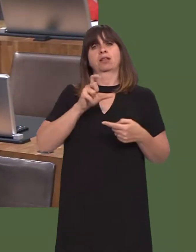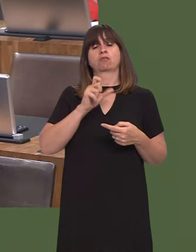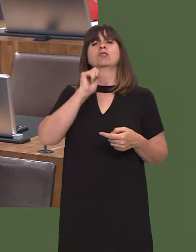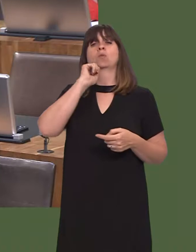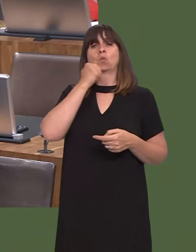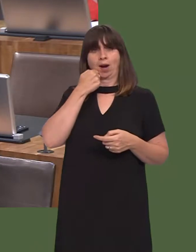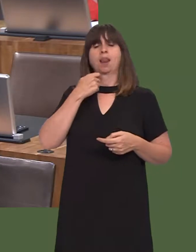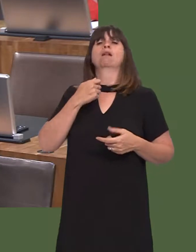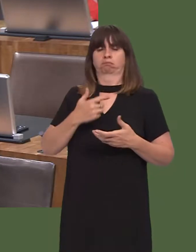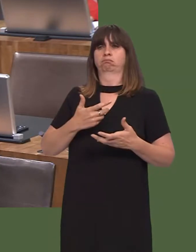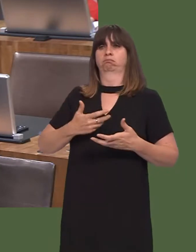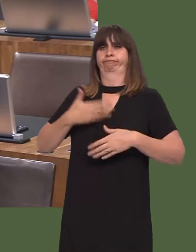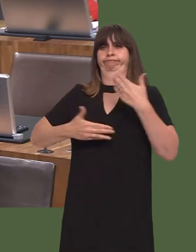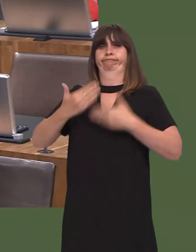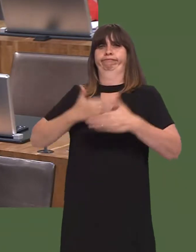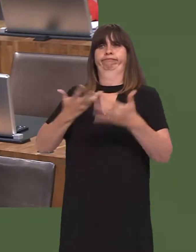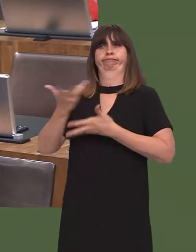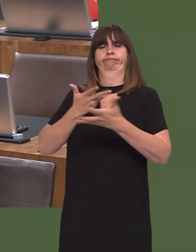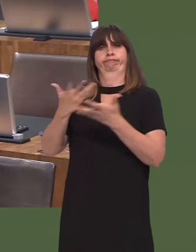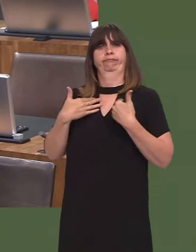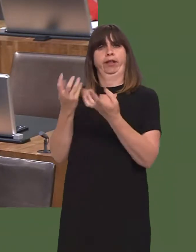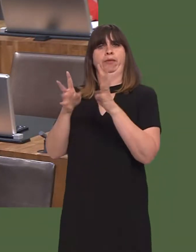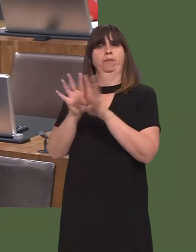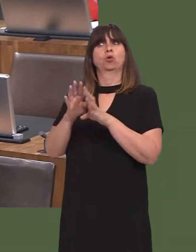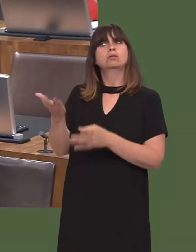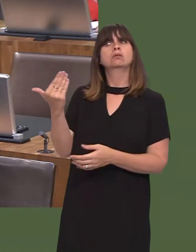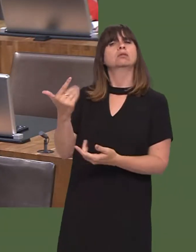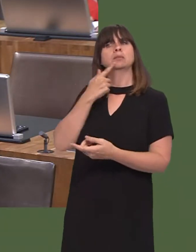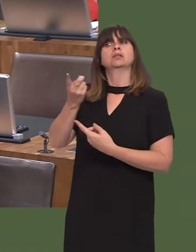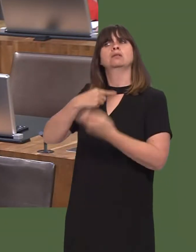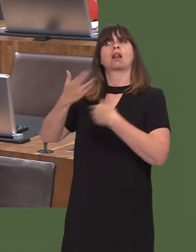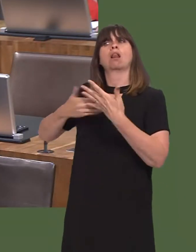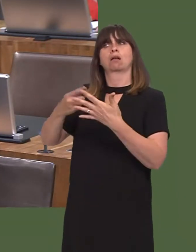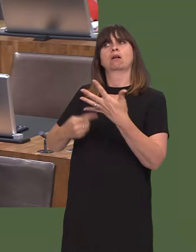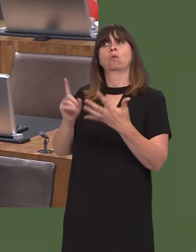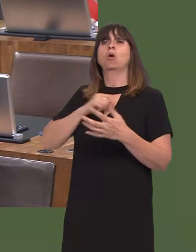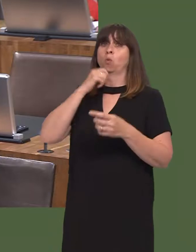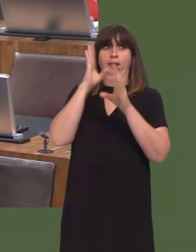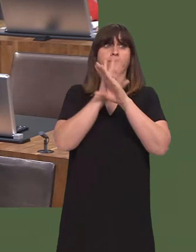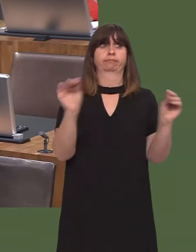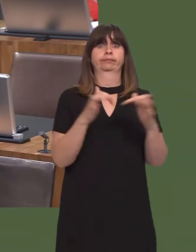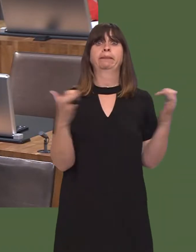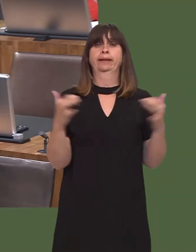health Secretary will be taking the matter up with the health board, will be demanding answers, and those answers will be shared with the Assembly.